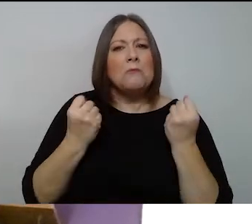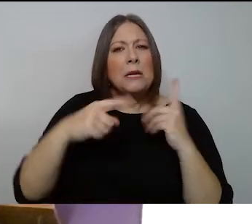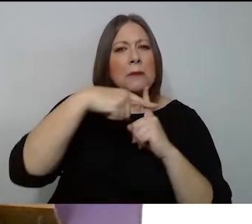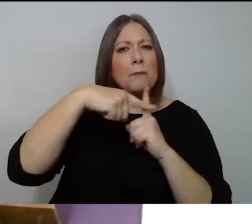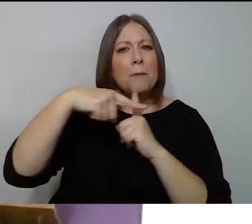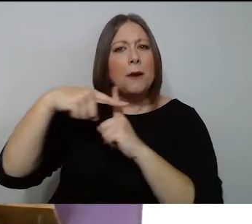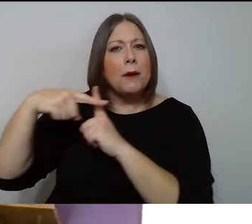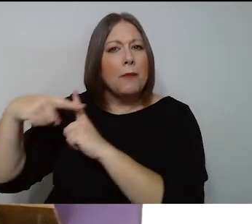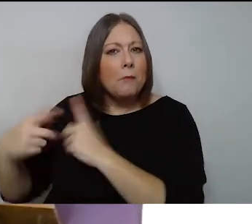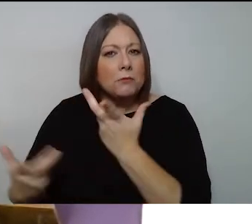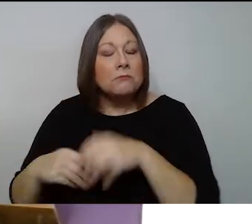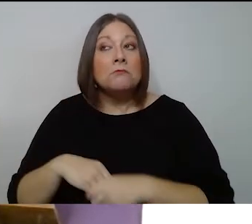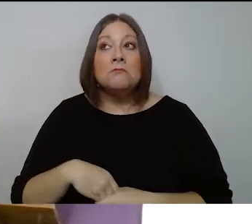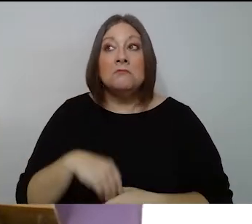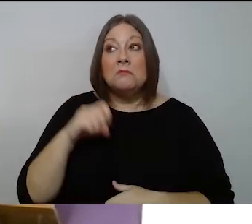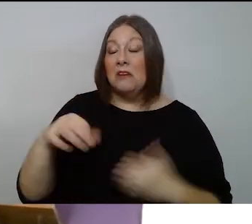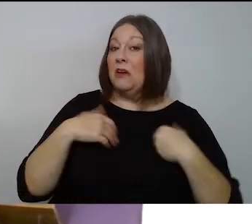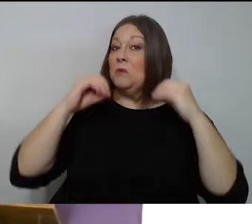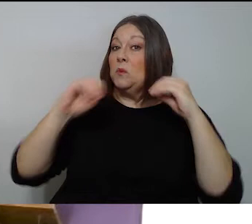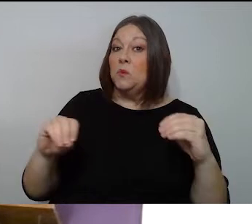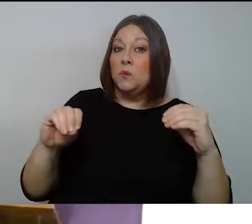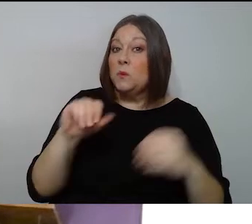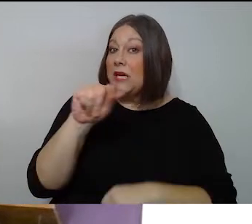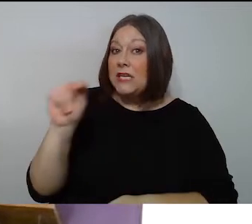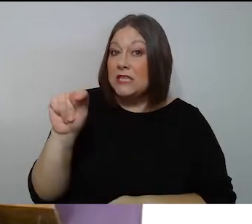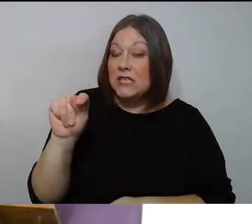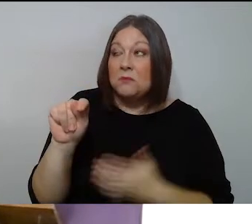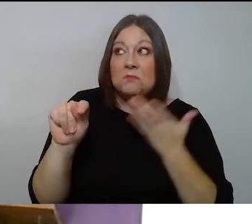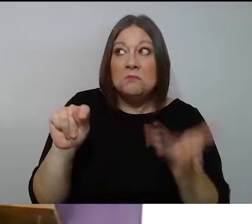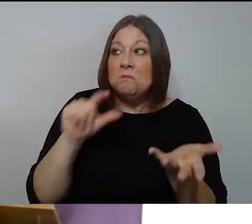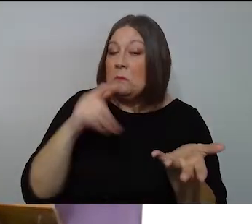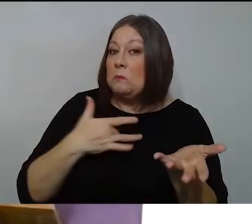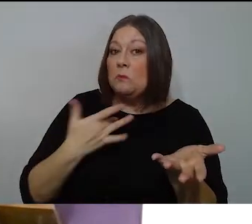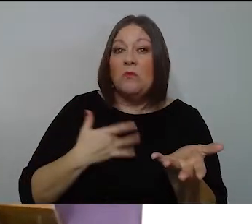If it weren't for assistive technology, I'm pretty confident that I would not have been able to